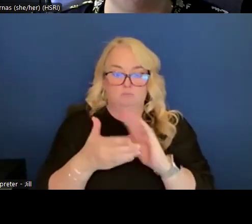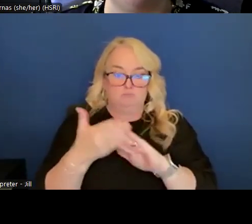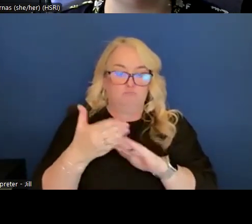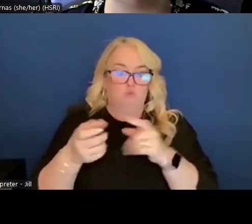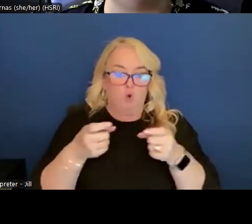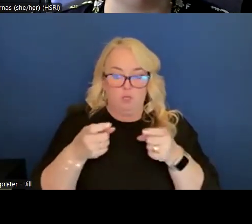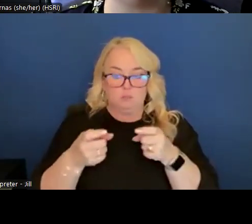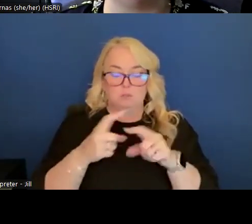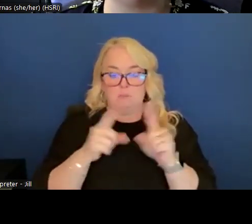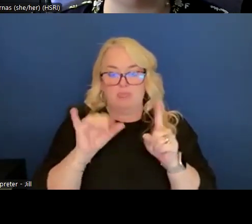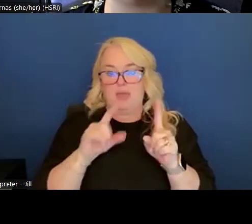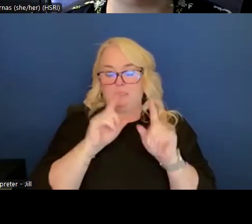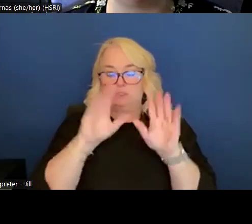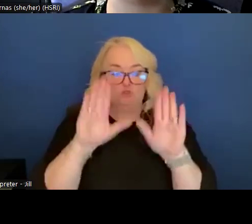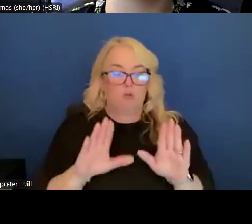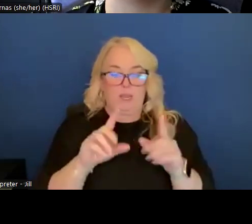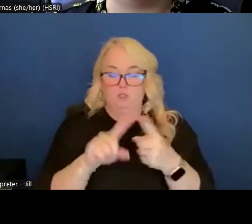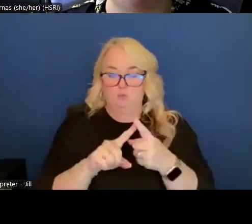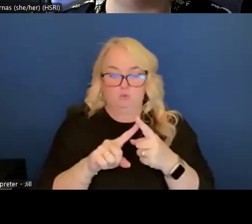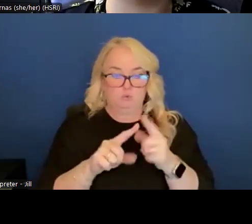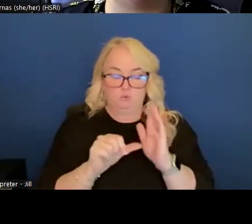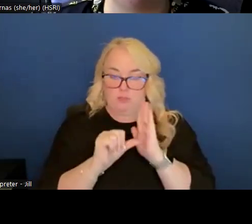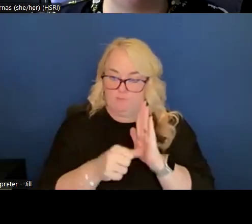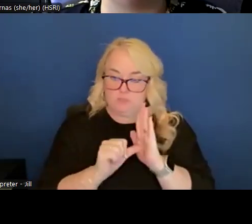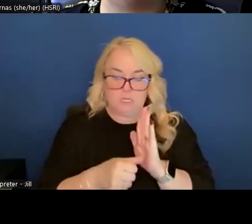great to emphasize, because then, when this public comment